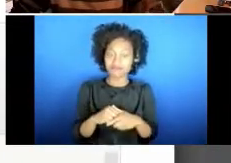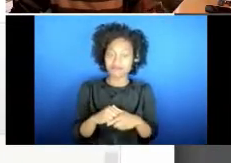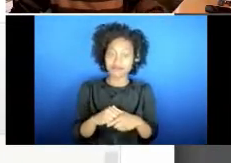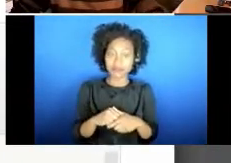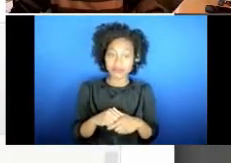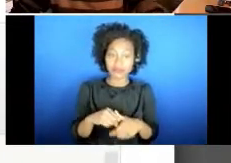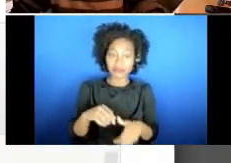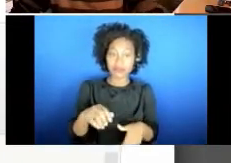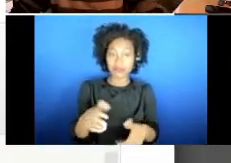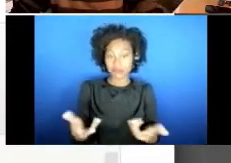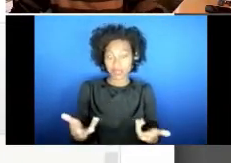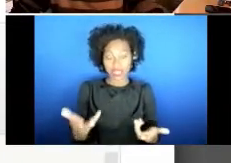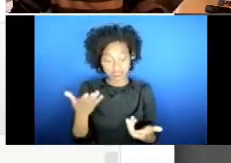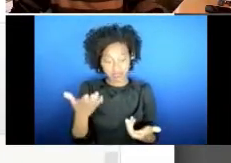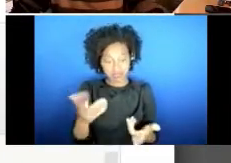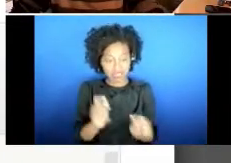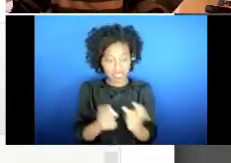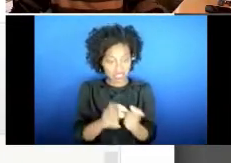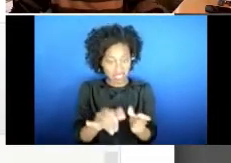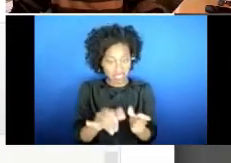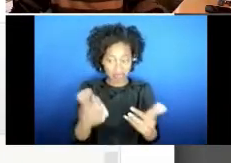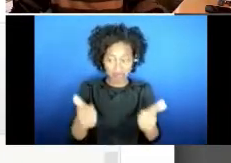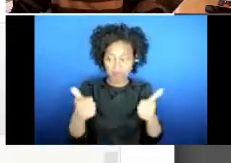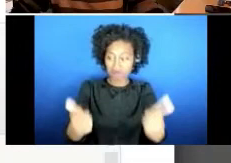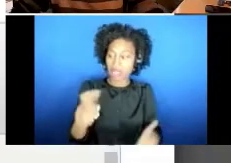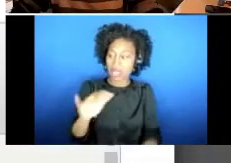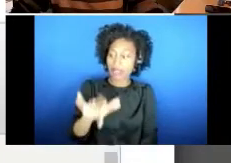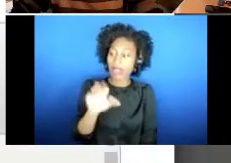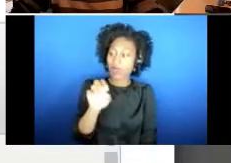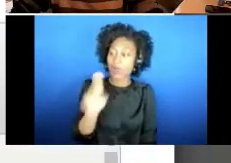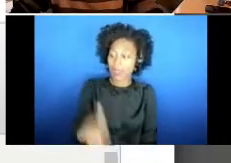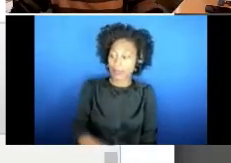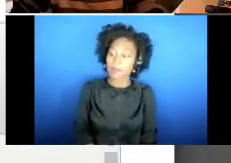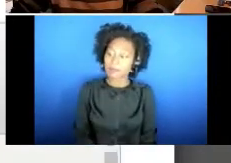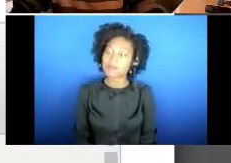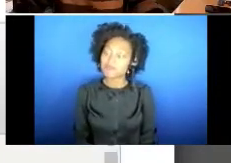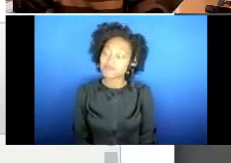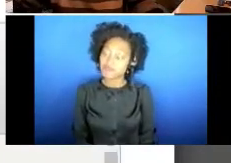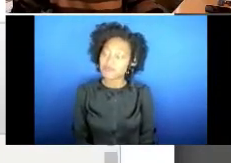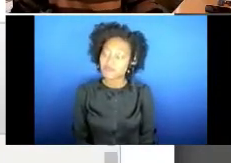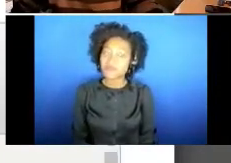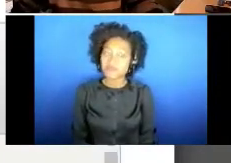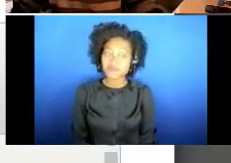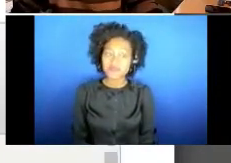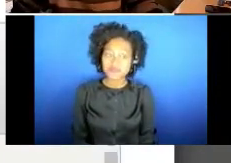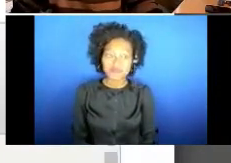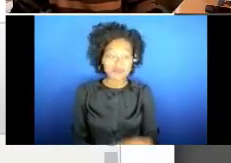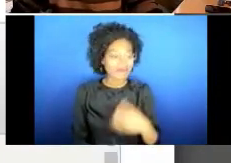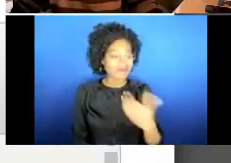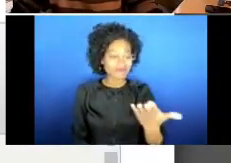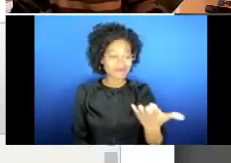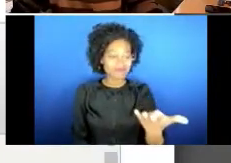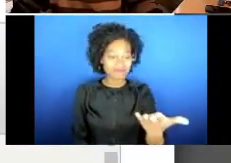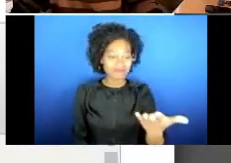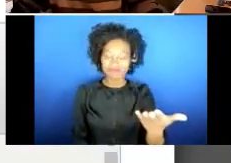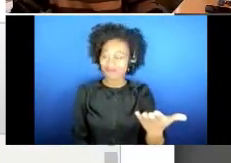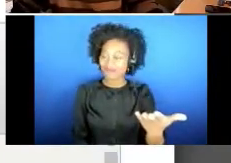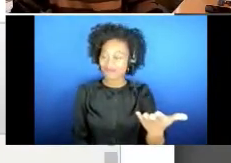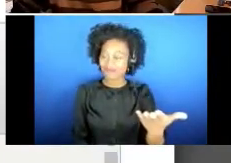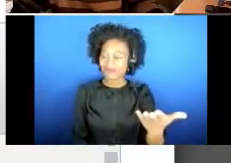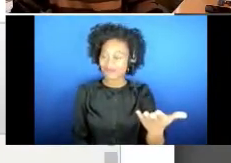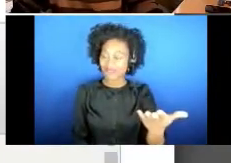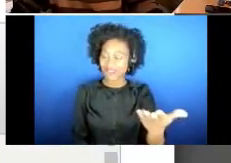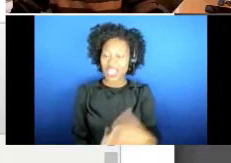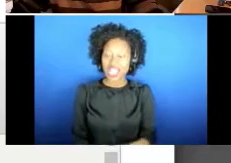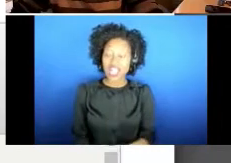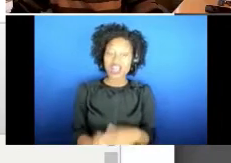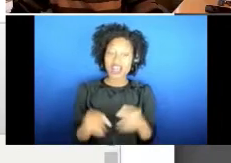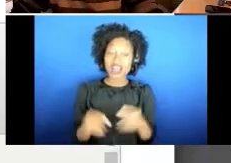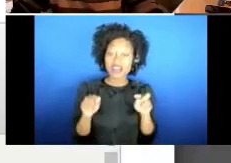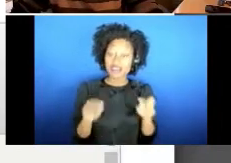change it there and then click OK. The image is uploaded there. This is how you upload